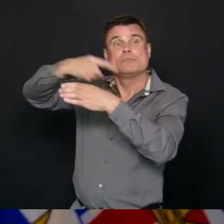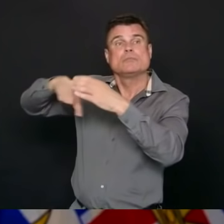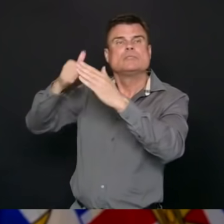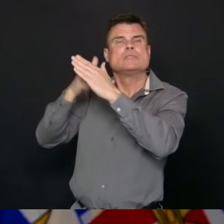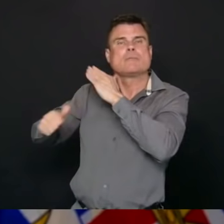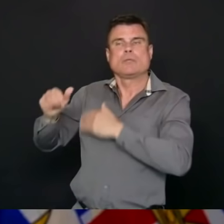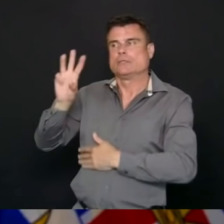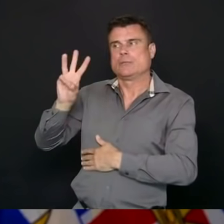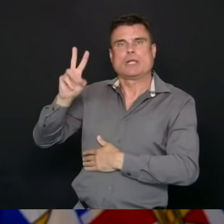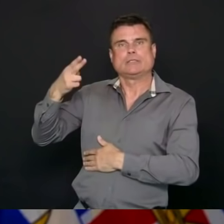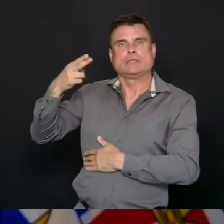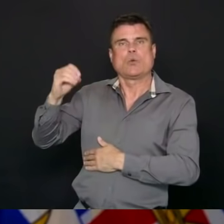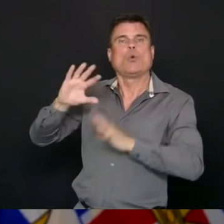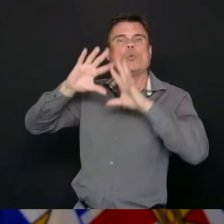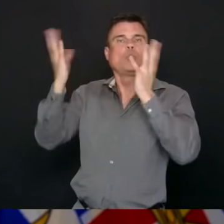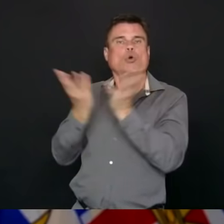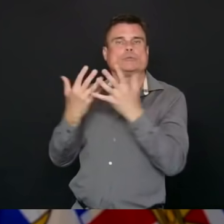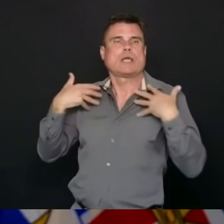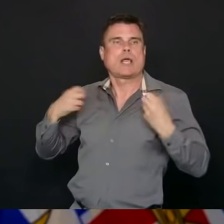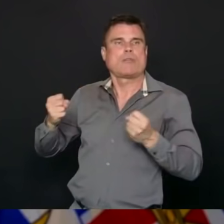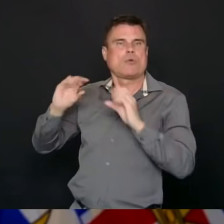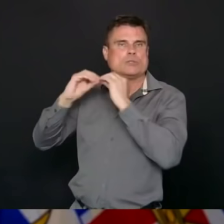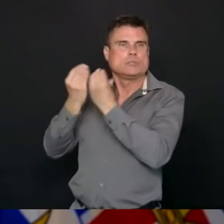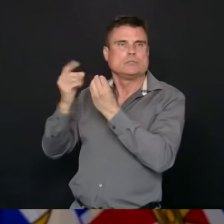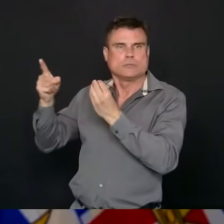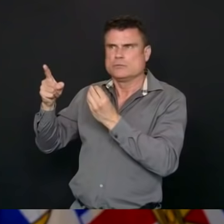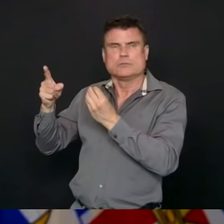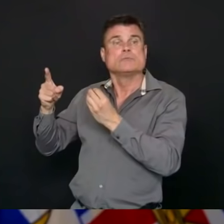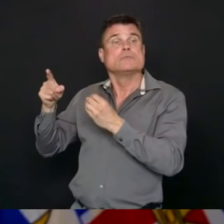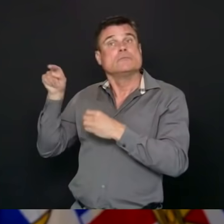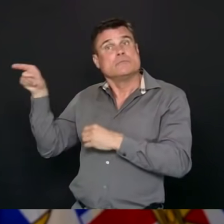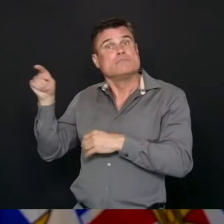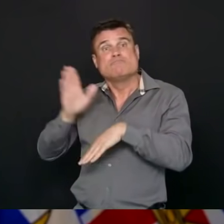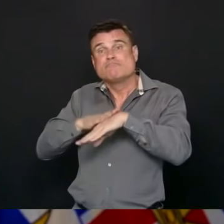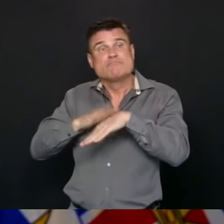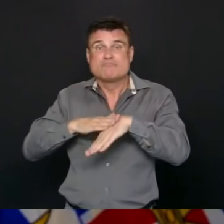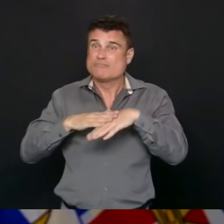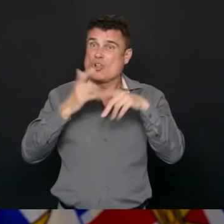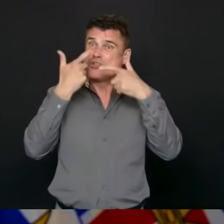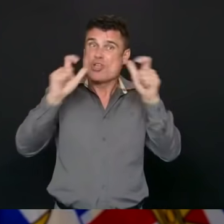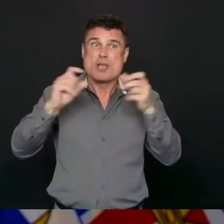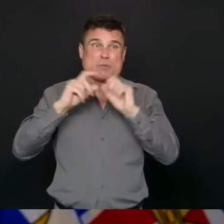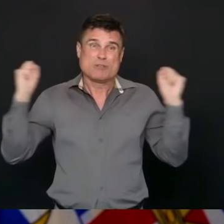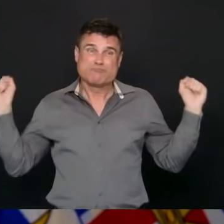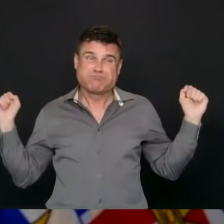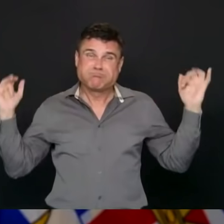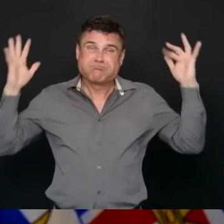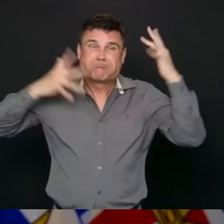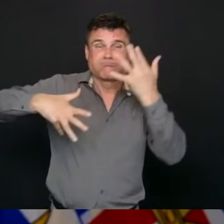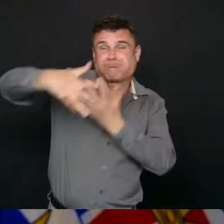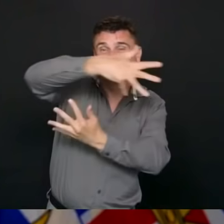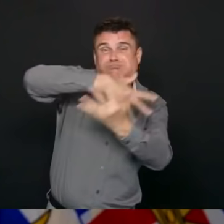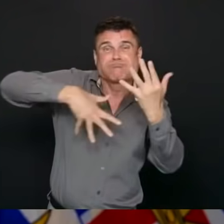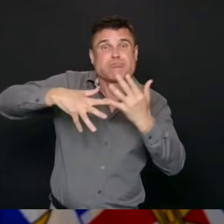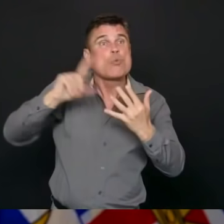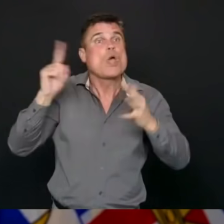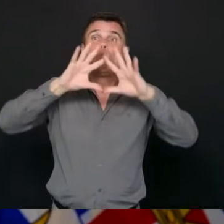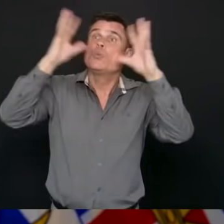international group with the WHO looking at mass gathering and errors know when around the world who is talking about having no-one around the world talking about